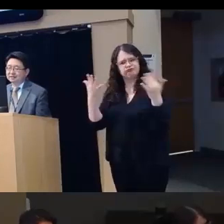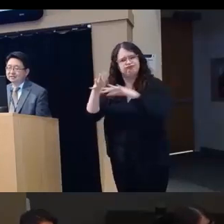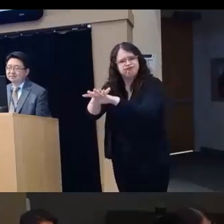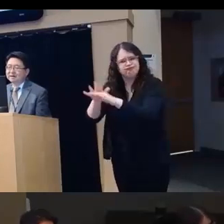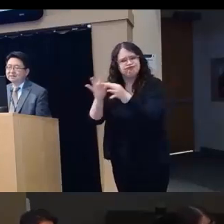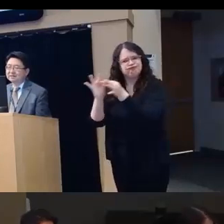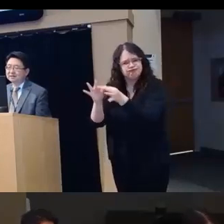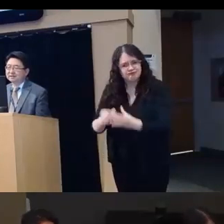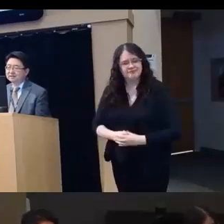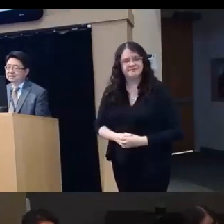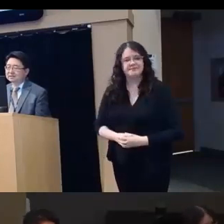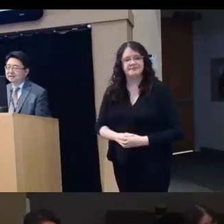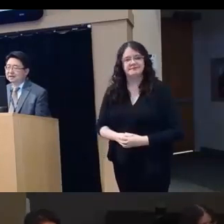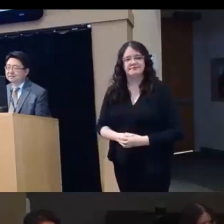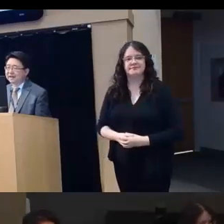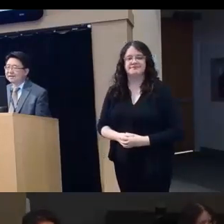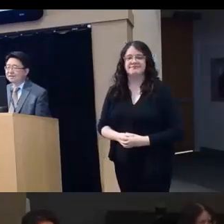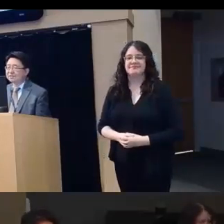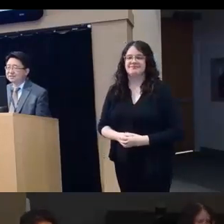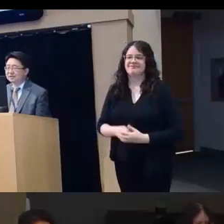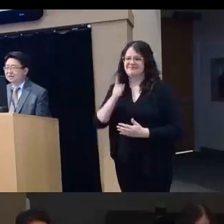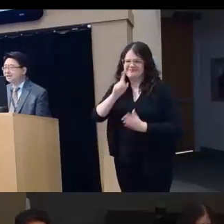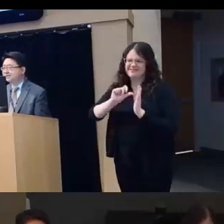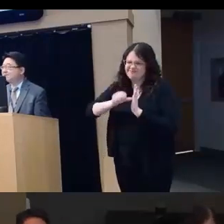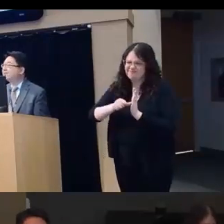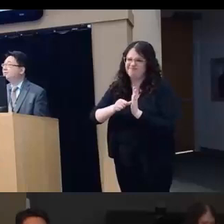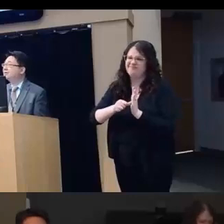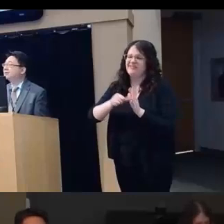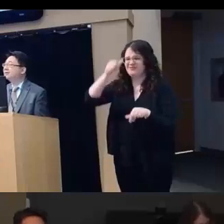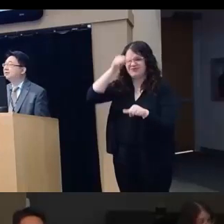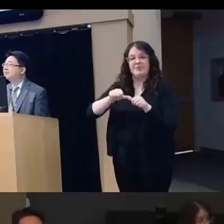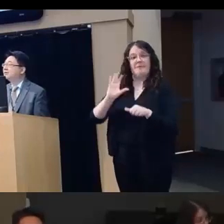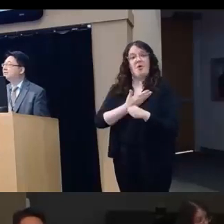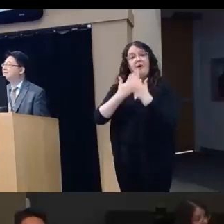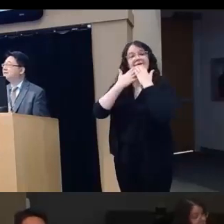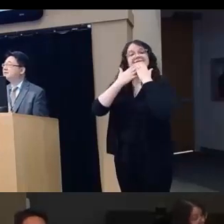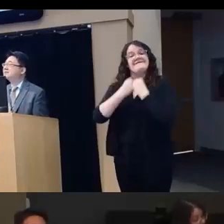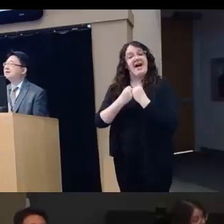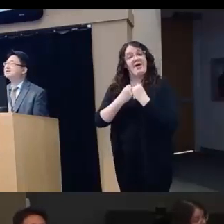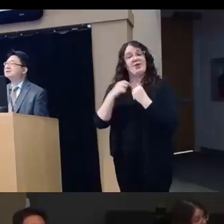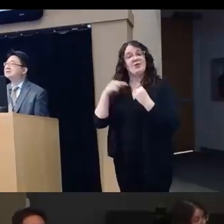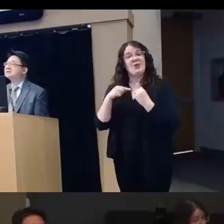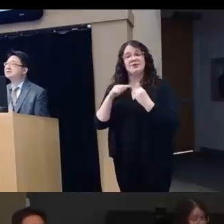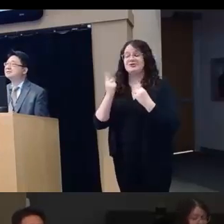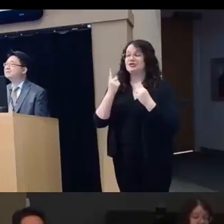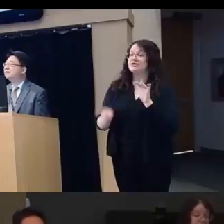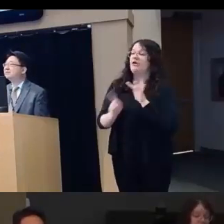it is a reminder that our values are not just important when we are facing crisis we've done